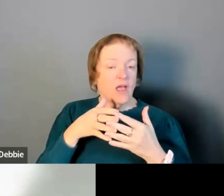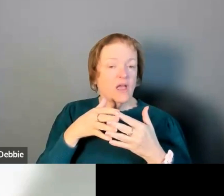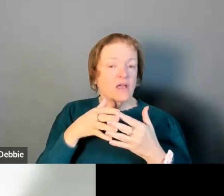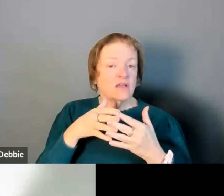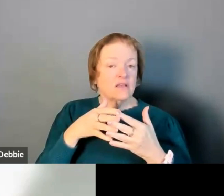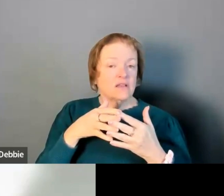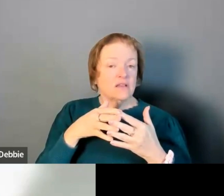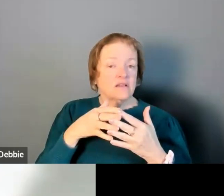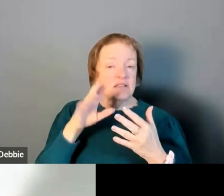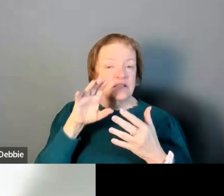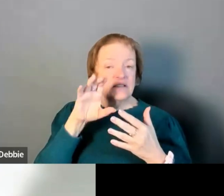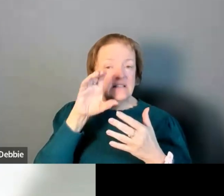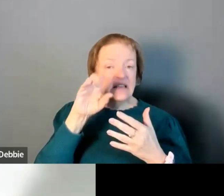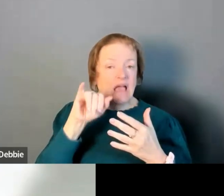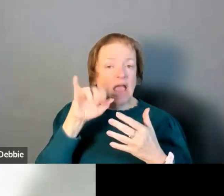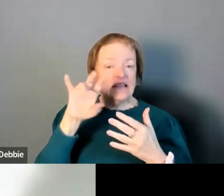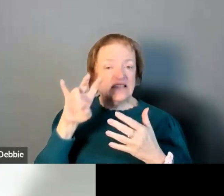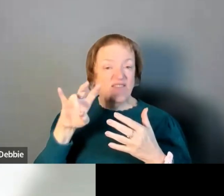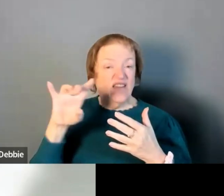You can check if you still have Roger,